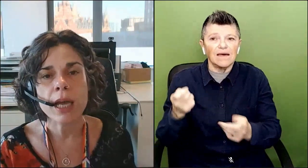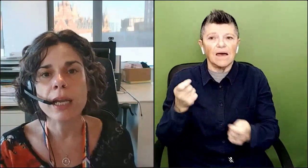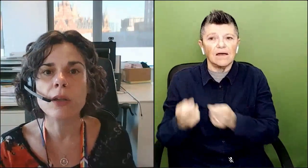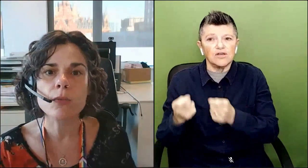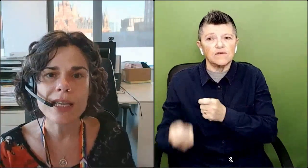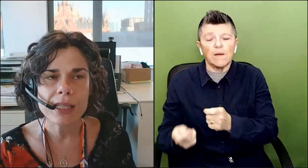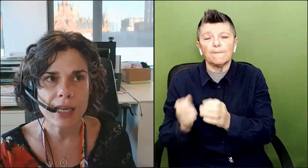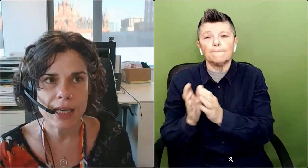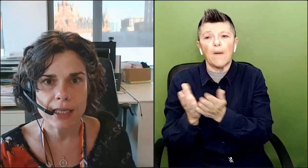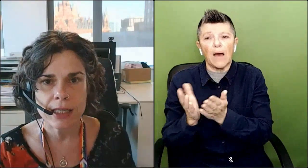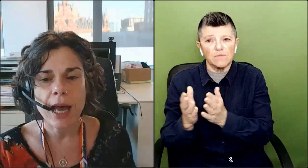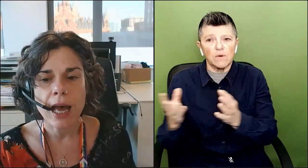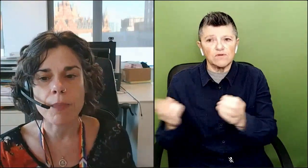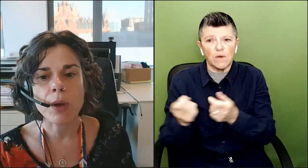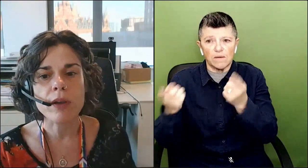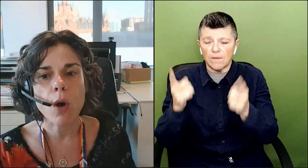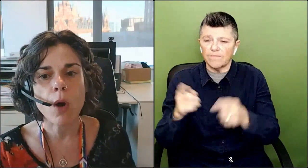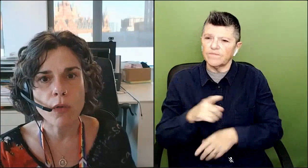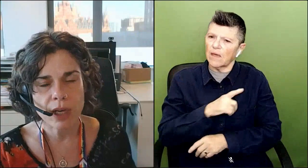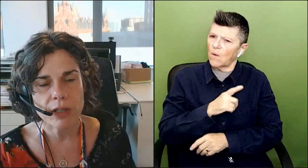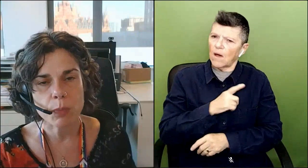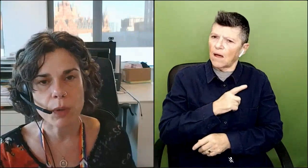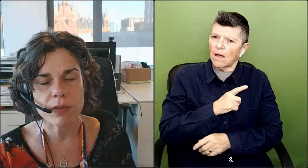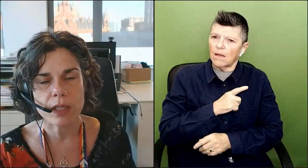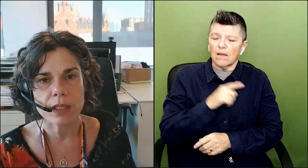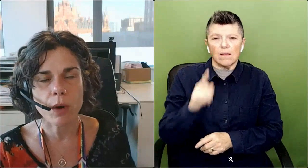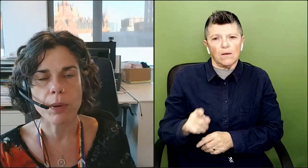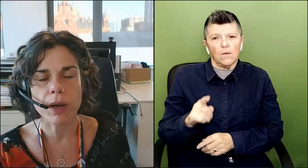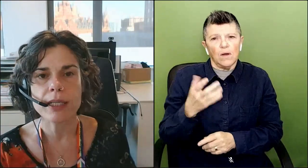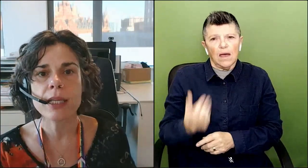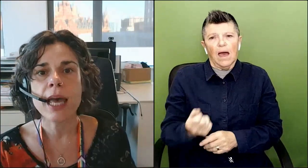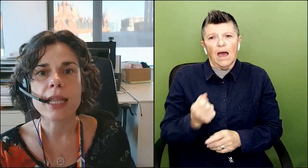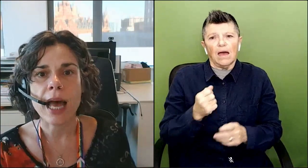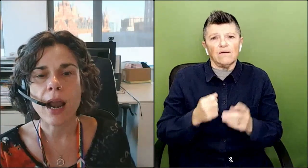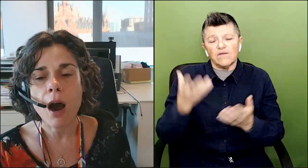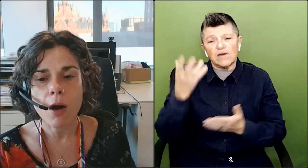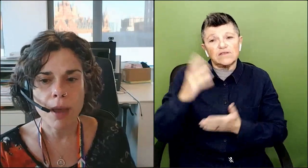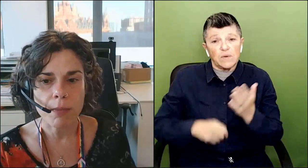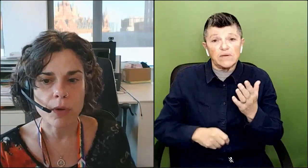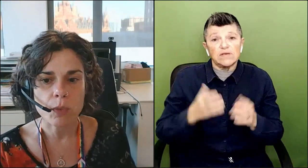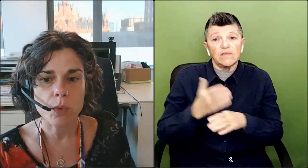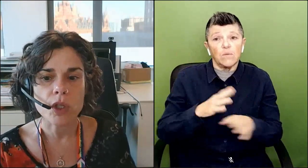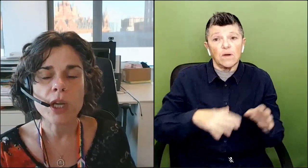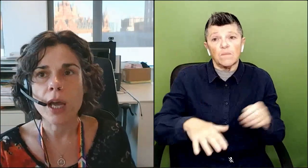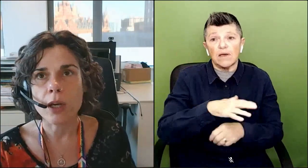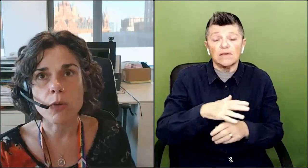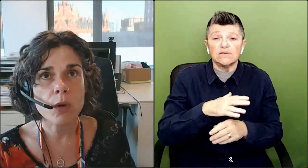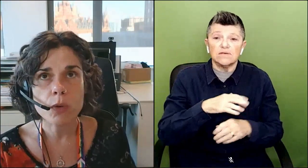Now the reason is that we often have experiences in the workplace that our members would go